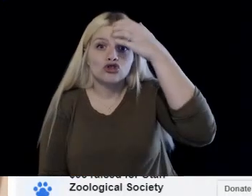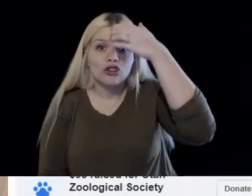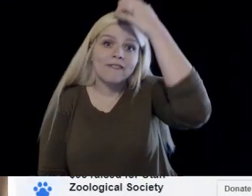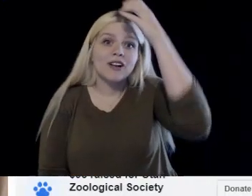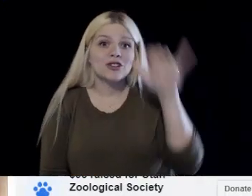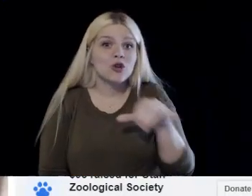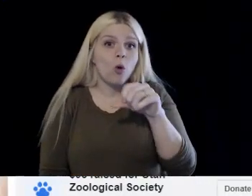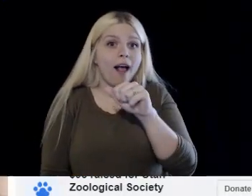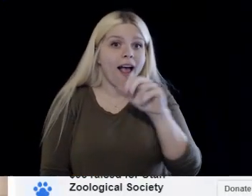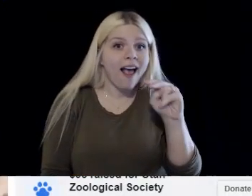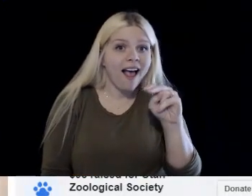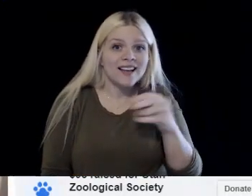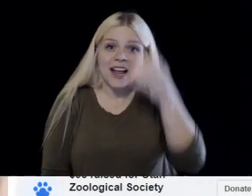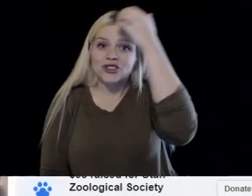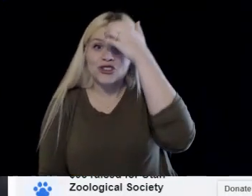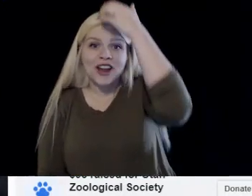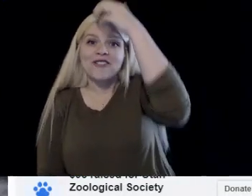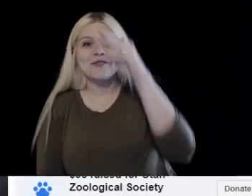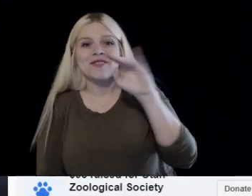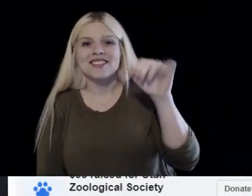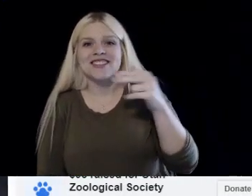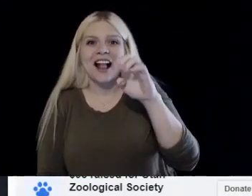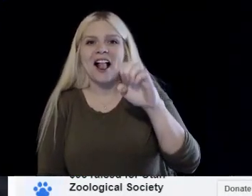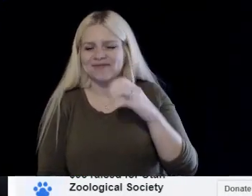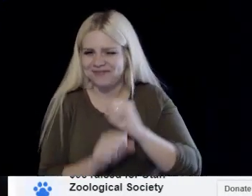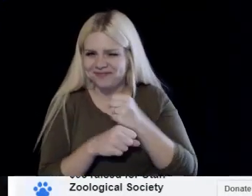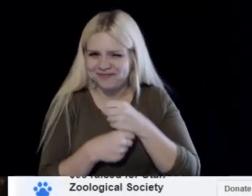Tell us what's going on. Look at this, you guys.